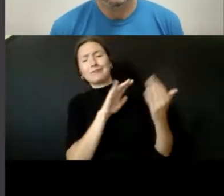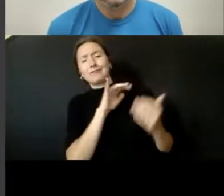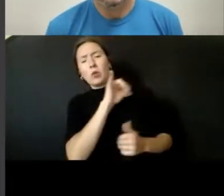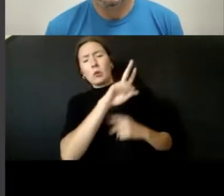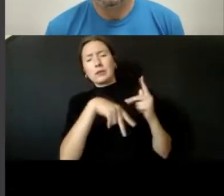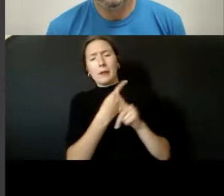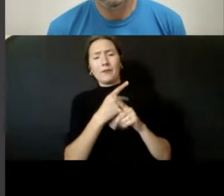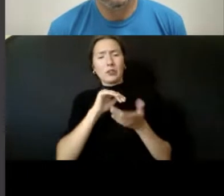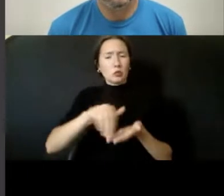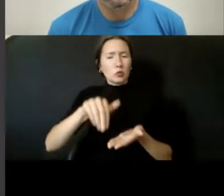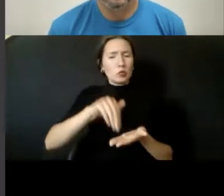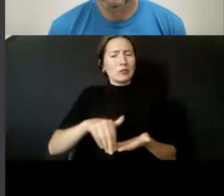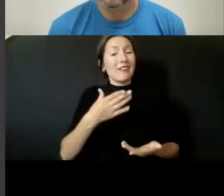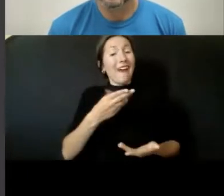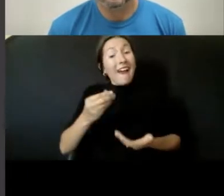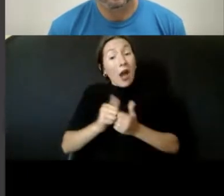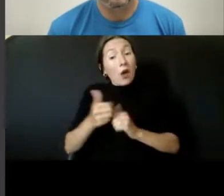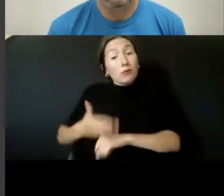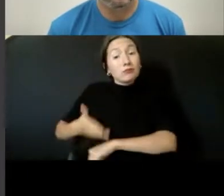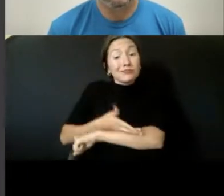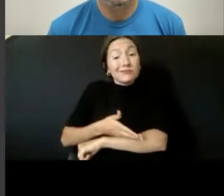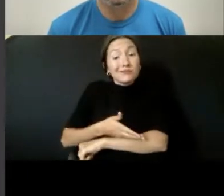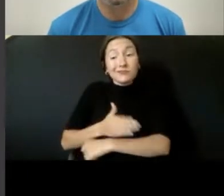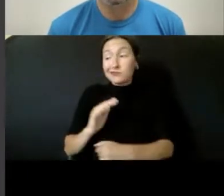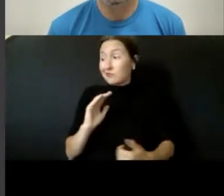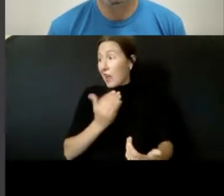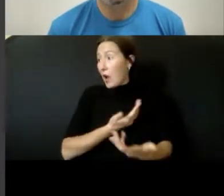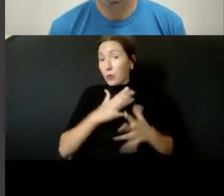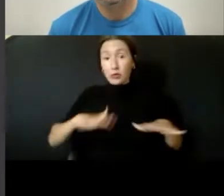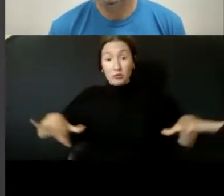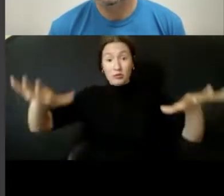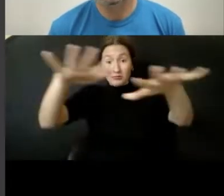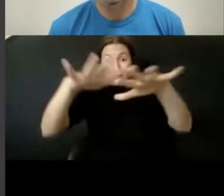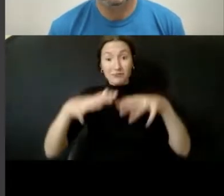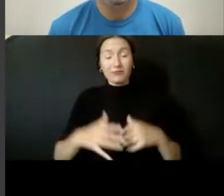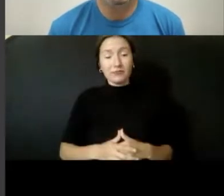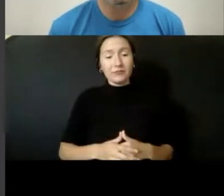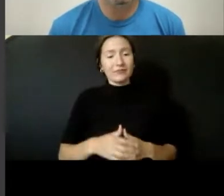um i've heard that over 800 people had registered for this conference i think that's amazing there's